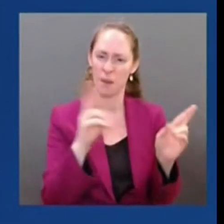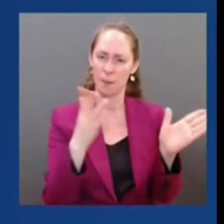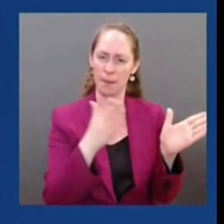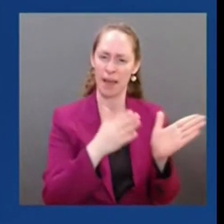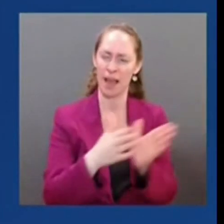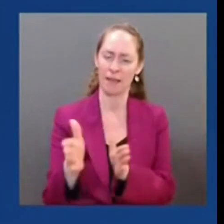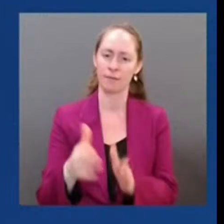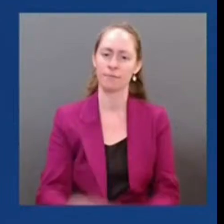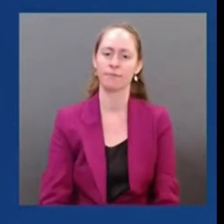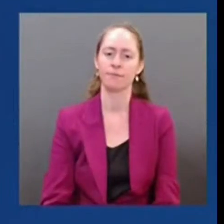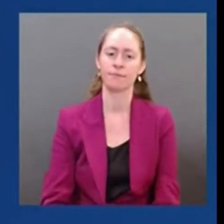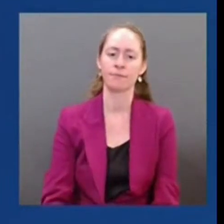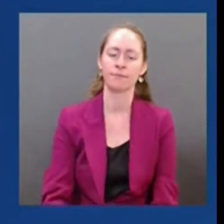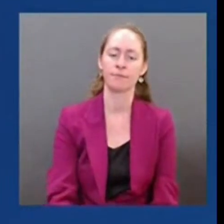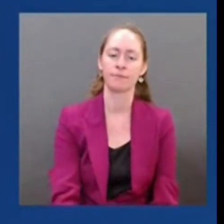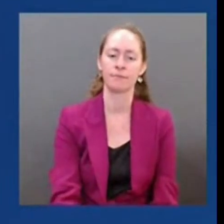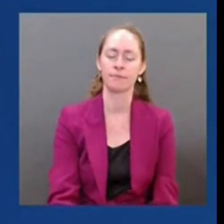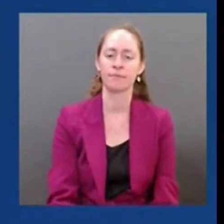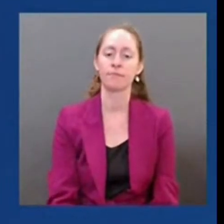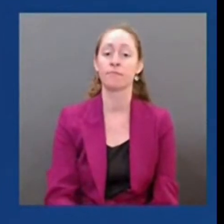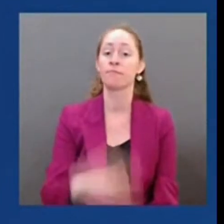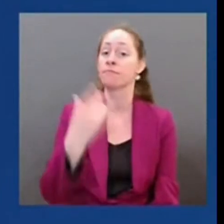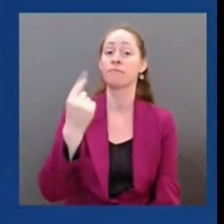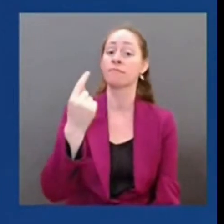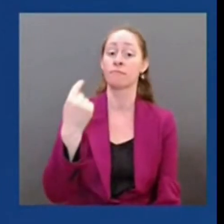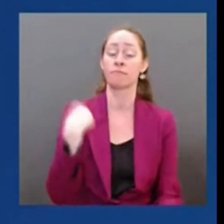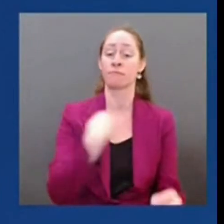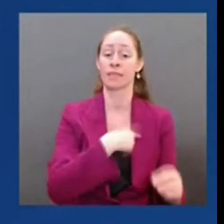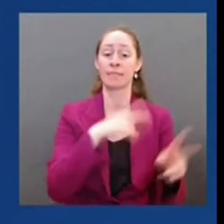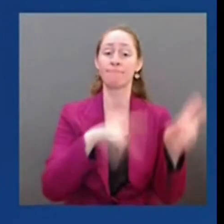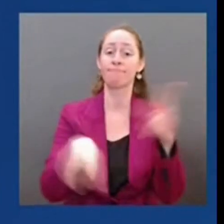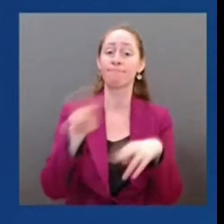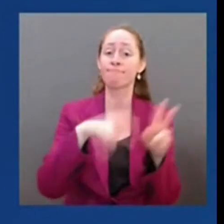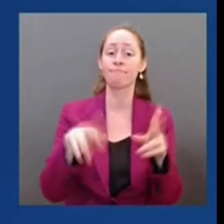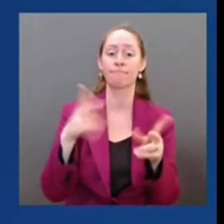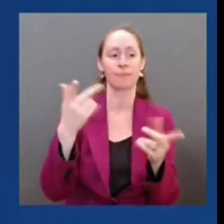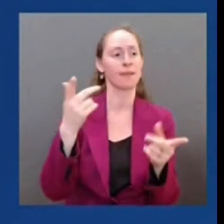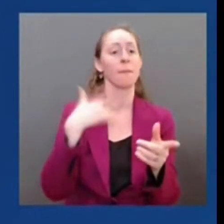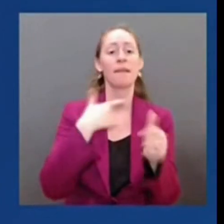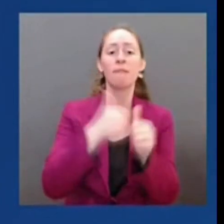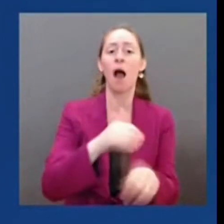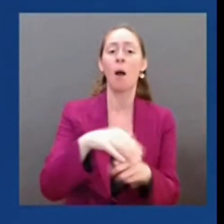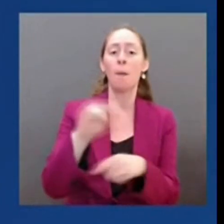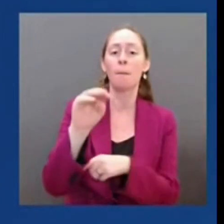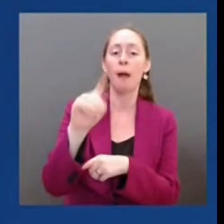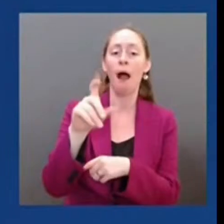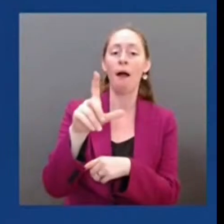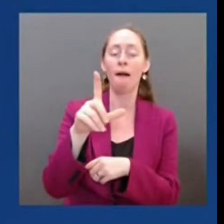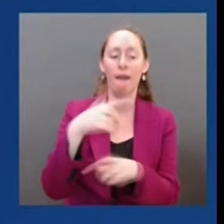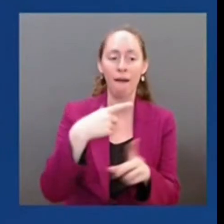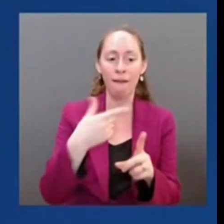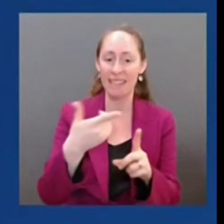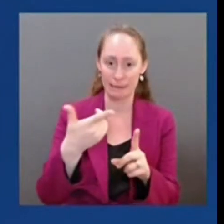PLANNING, IS WE HAVE BEEN TALKING TO MODELERS AND LO AT INTERNAL MODELS, MOST MODELERS